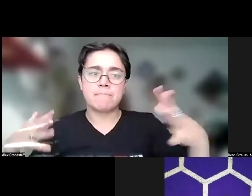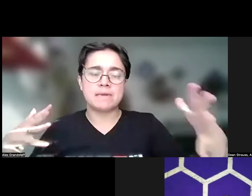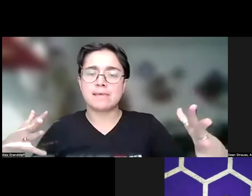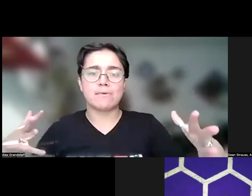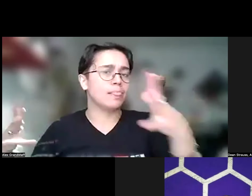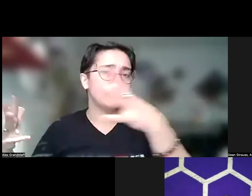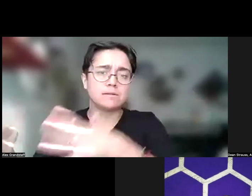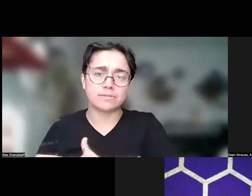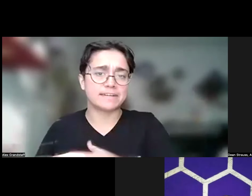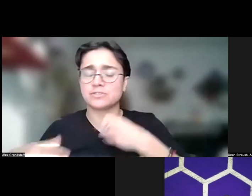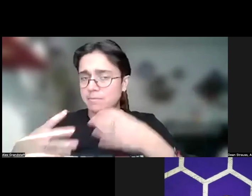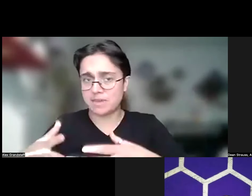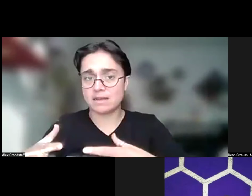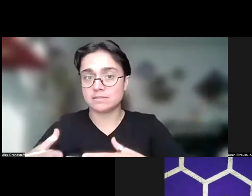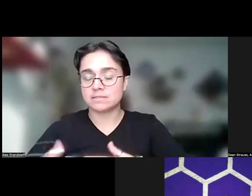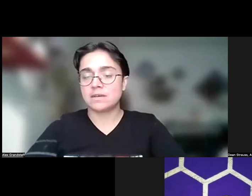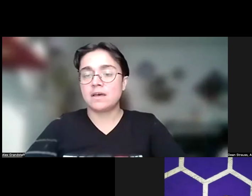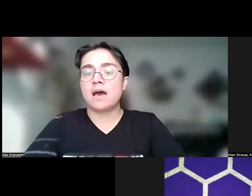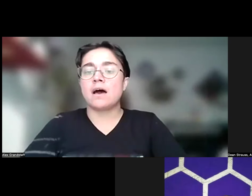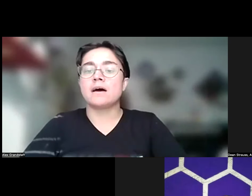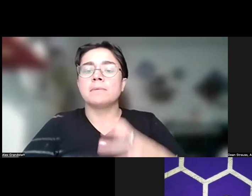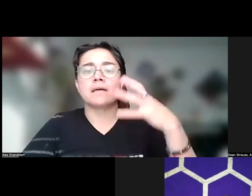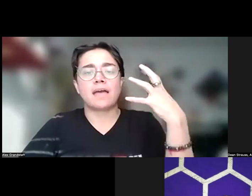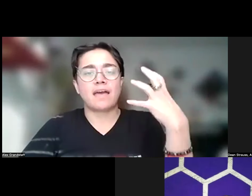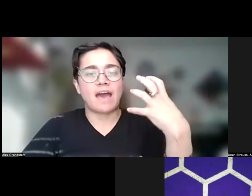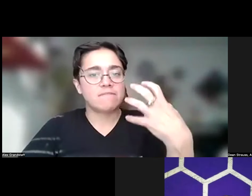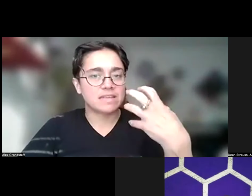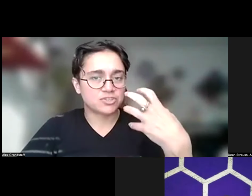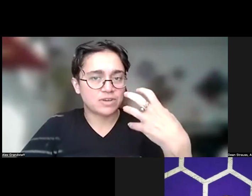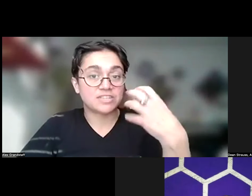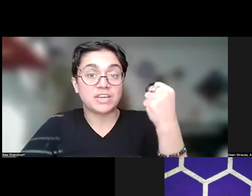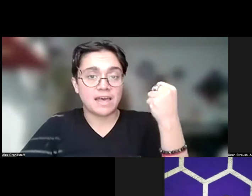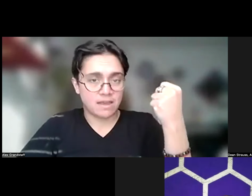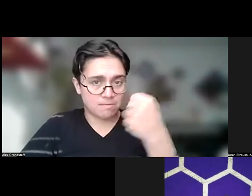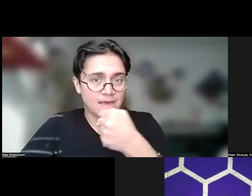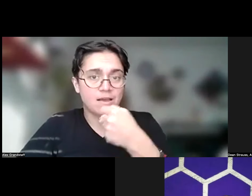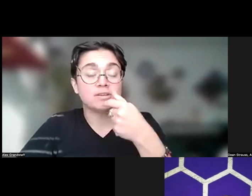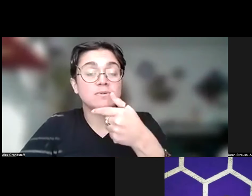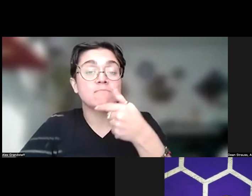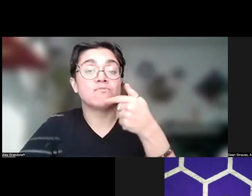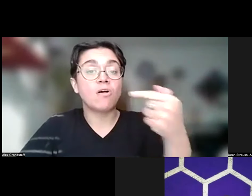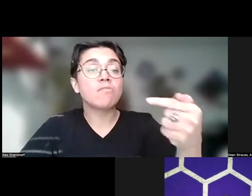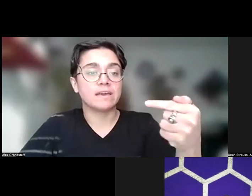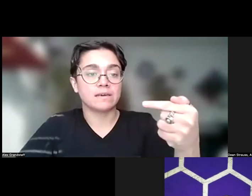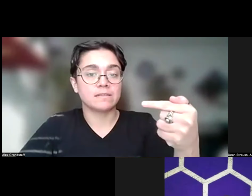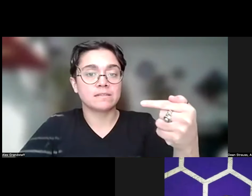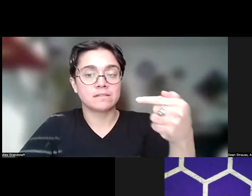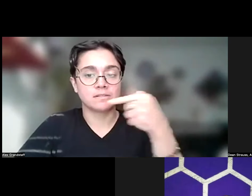and trying to threaten them in some way. That could cause them harm the legal threats or something else.